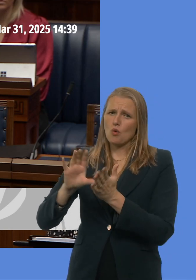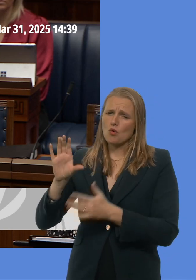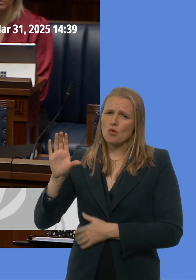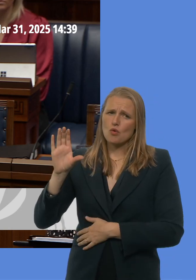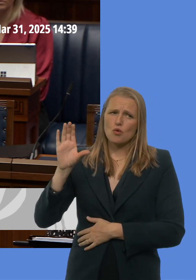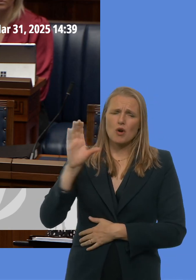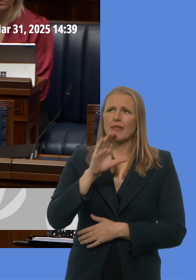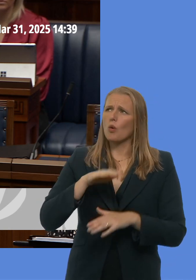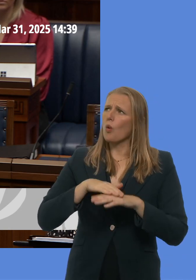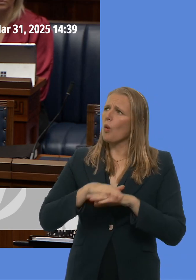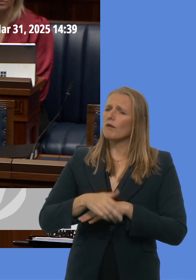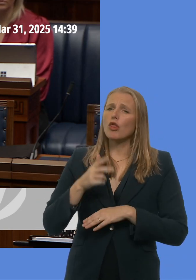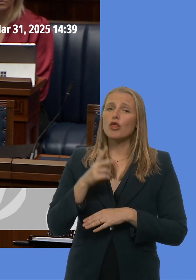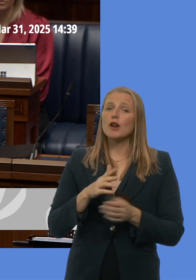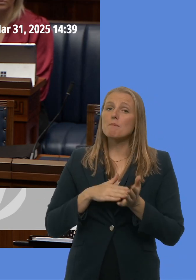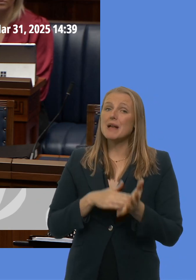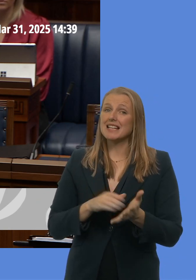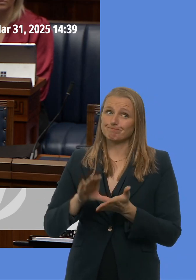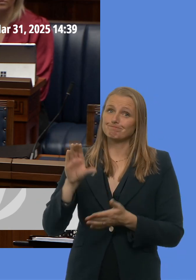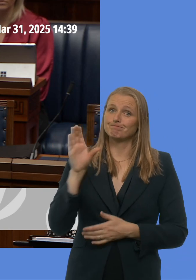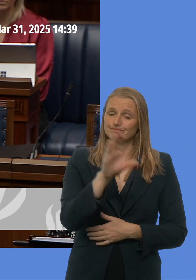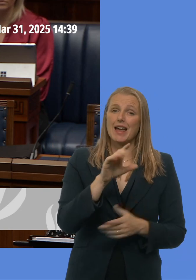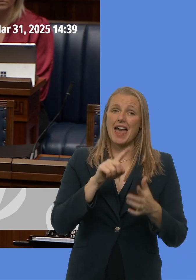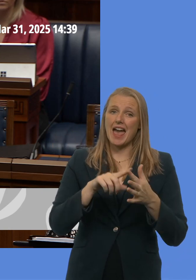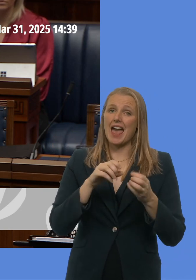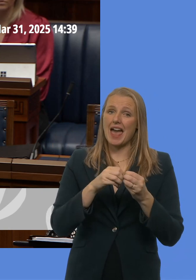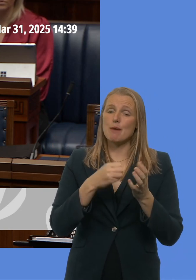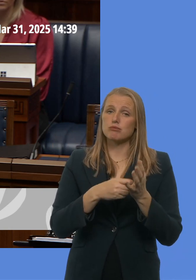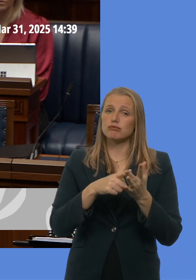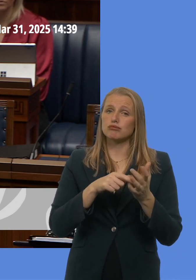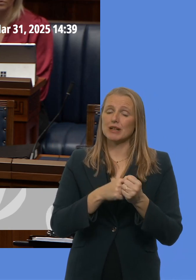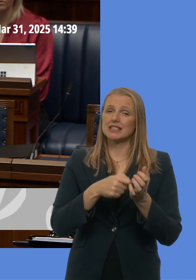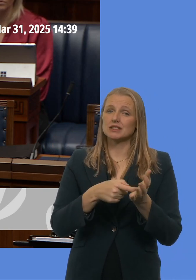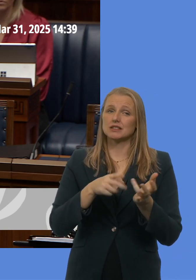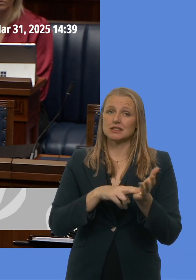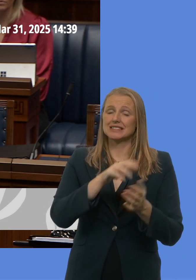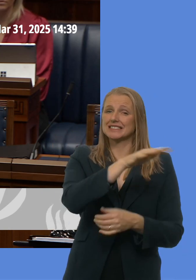£30 million has been invested in the Everington site. It was invested because we wanted this to